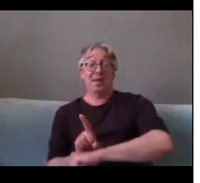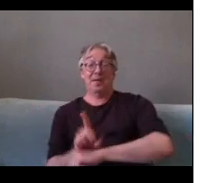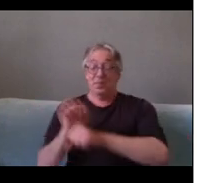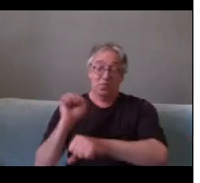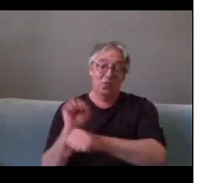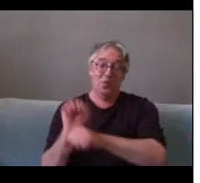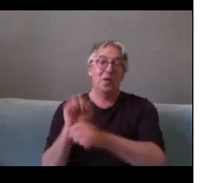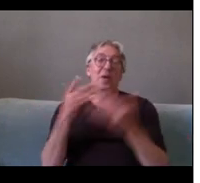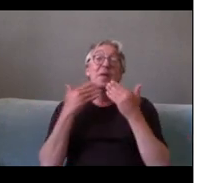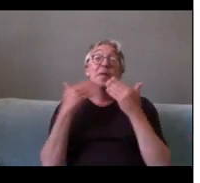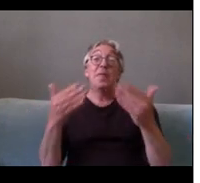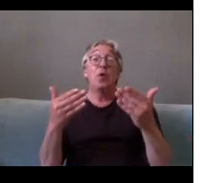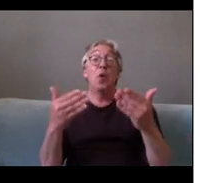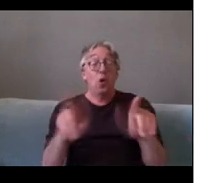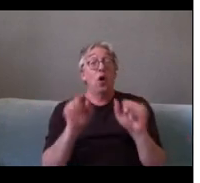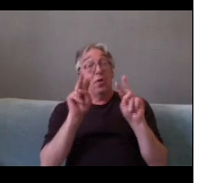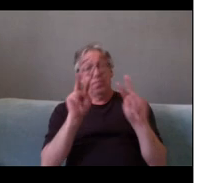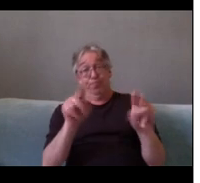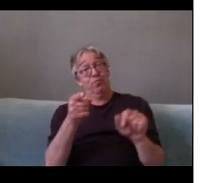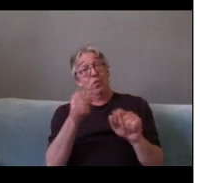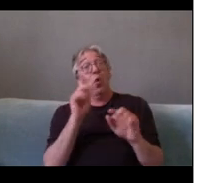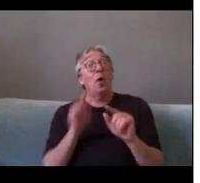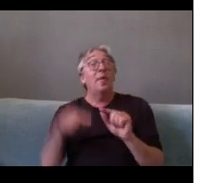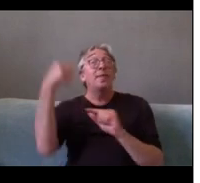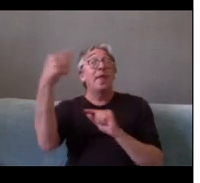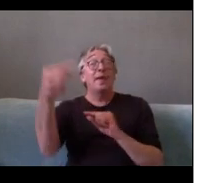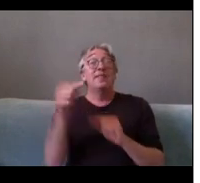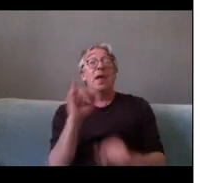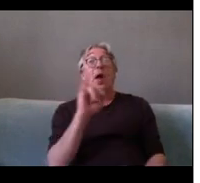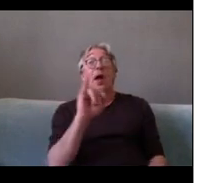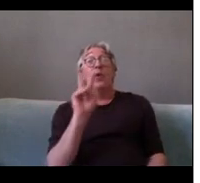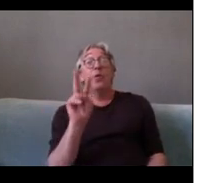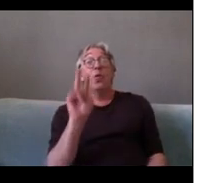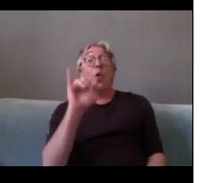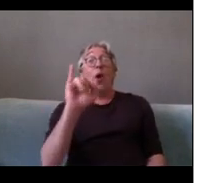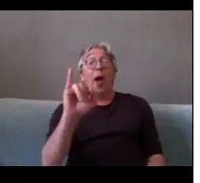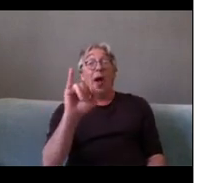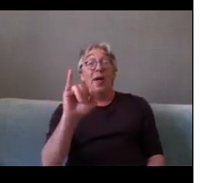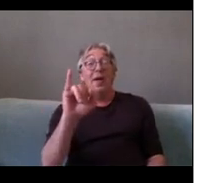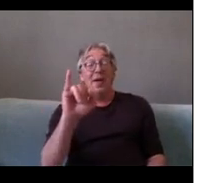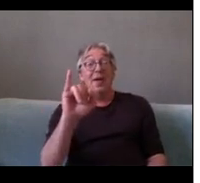Keep a look out for the next i2i webinar which is currently planned for the 14th of May.